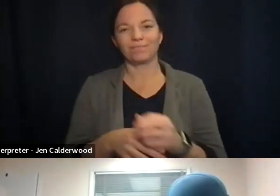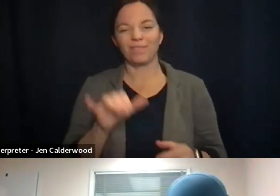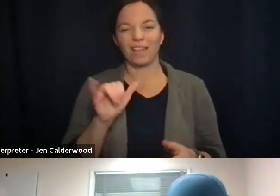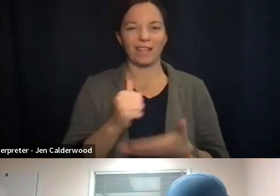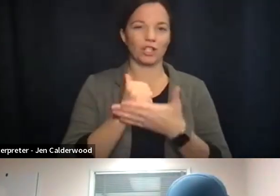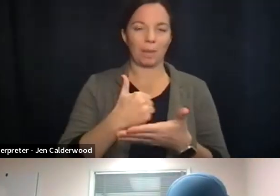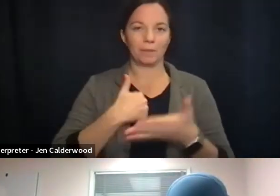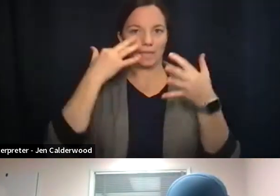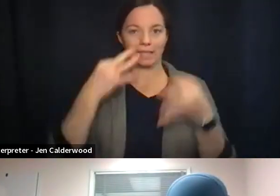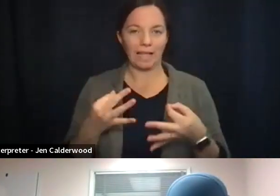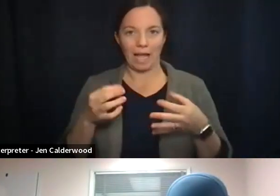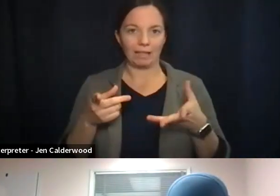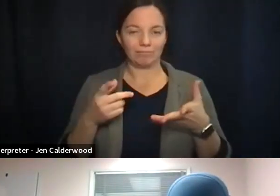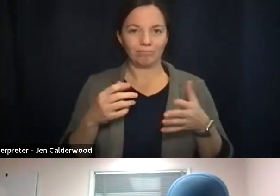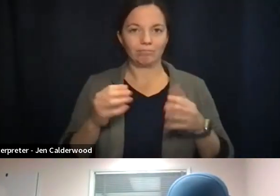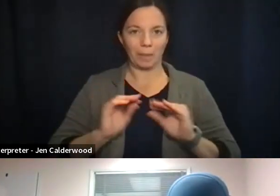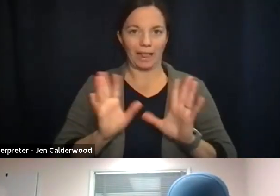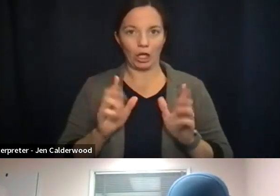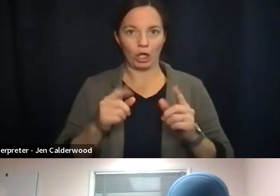can sort of describe it for folks to sort of break it down in that way, and and that just sort of helps to distinguish that.